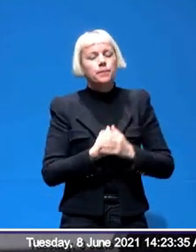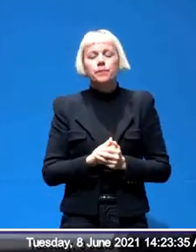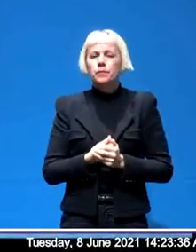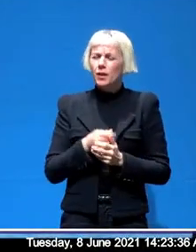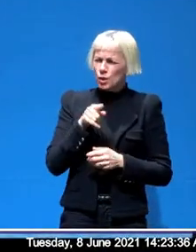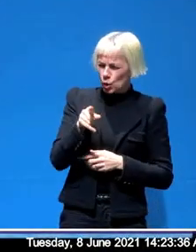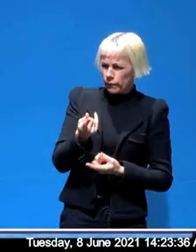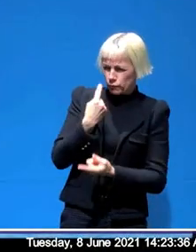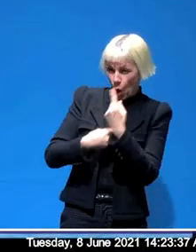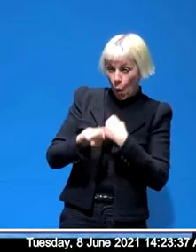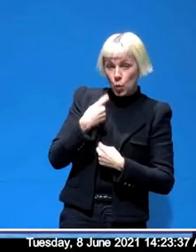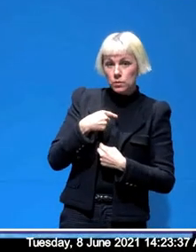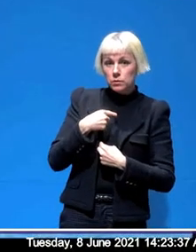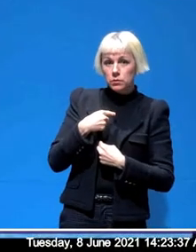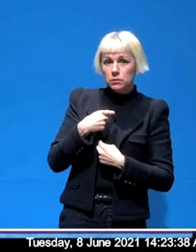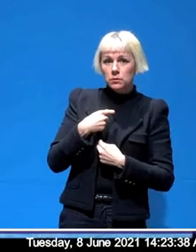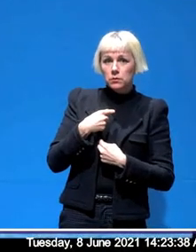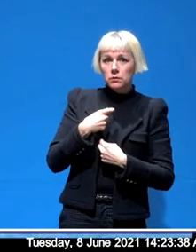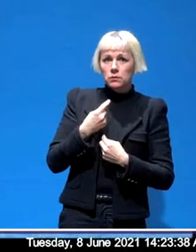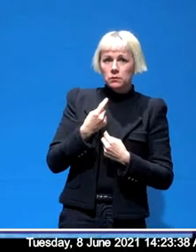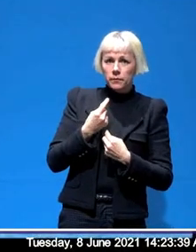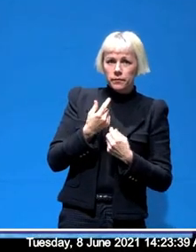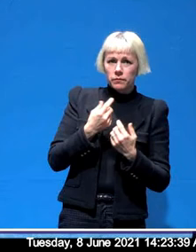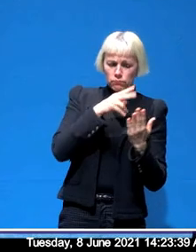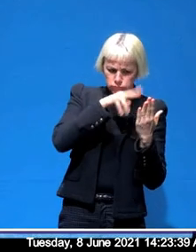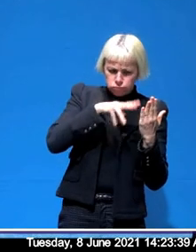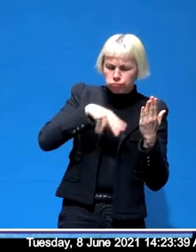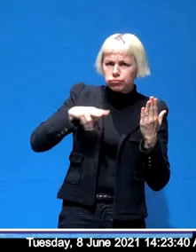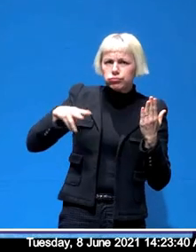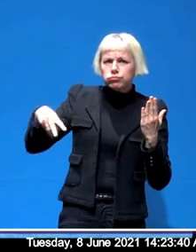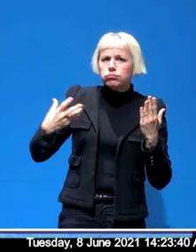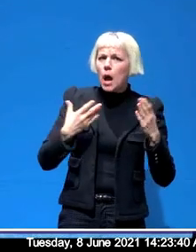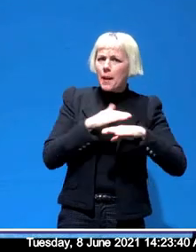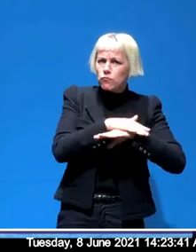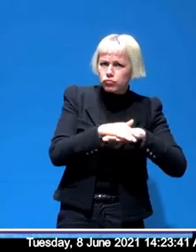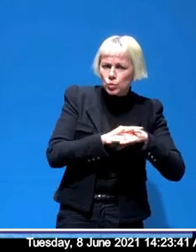having reviewed multiple bruise incident reports, that "insignificant" was